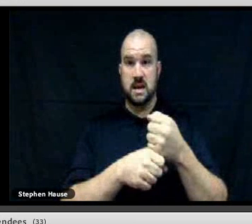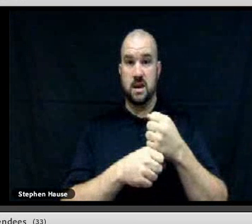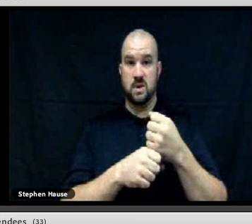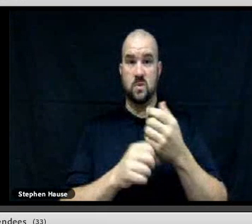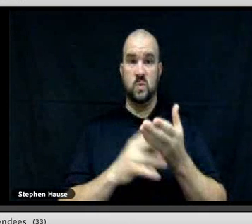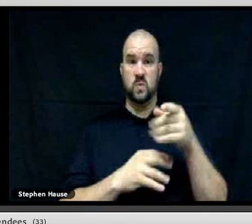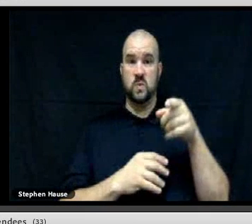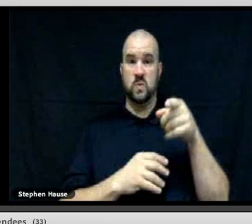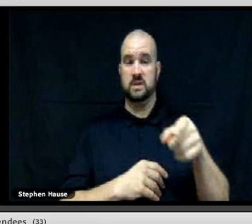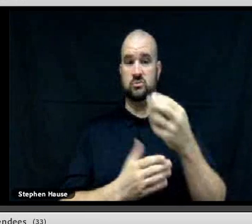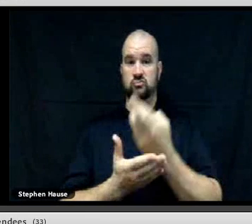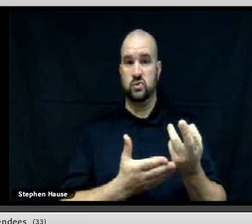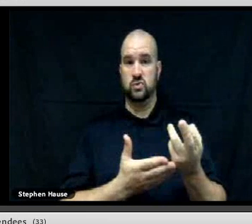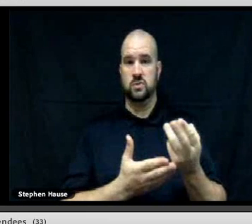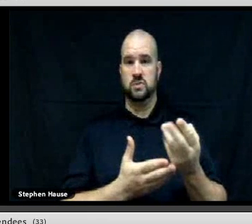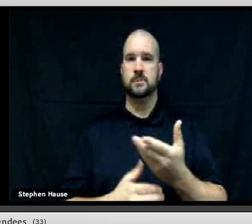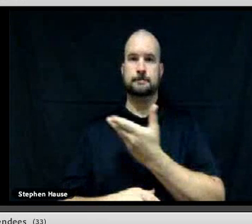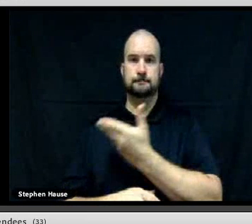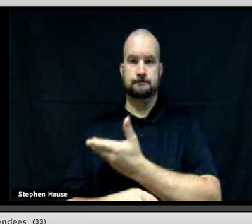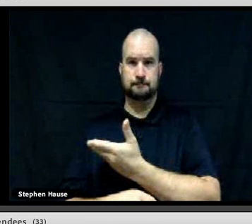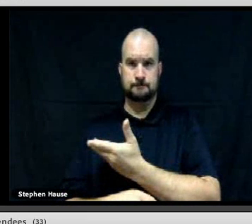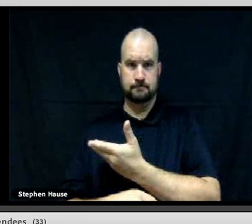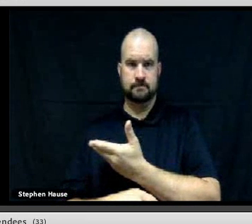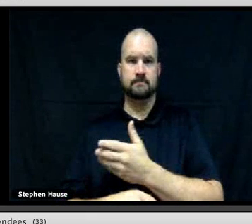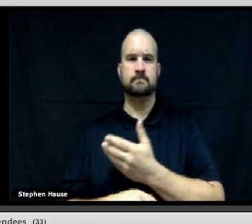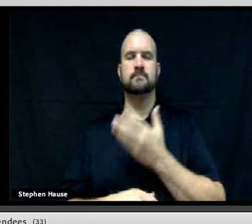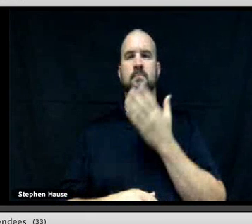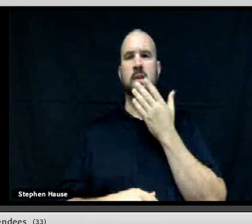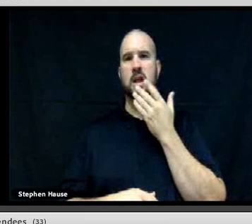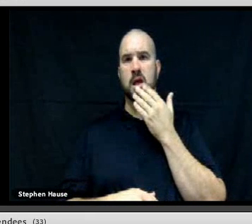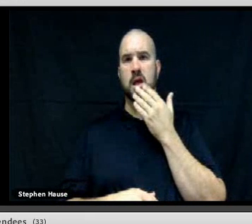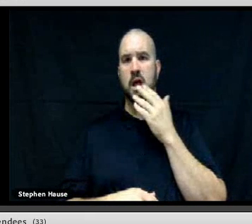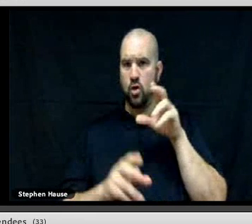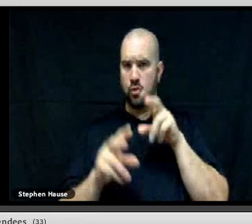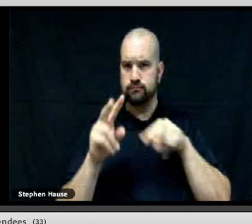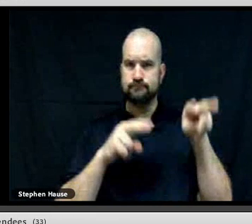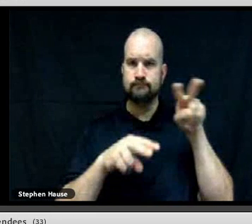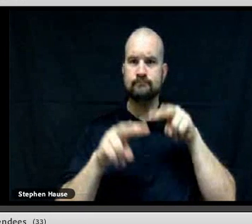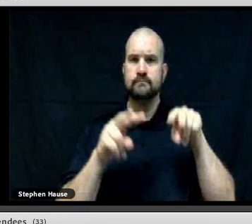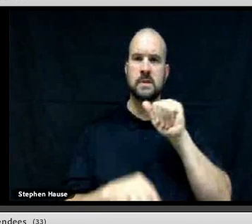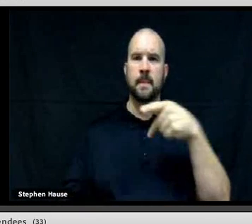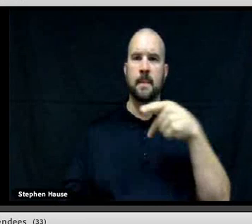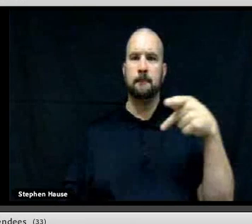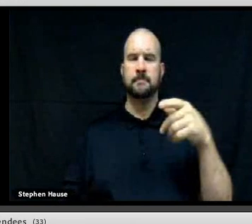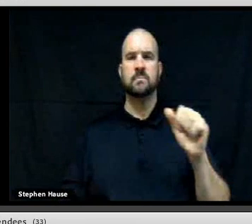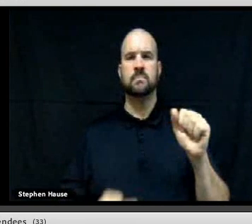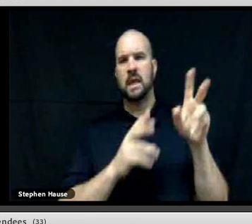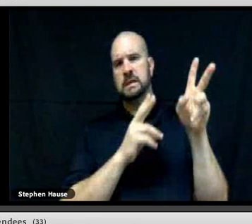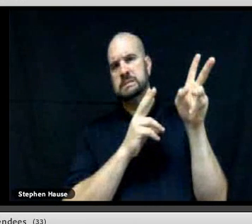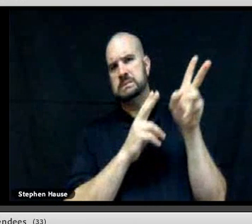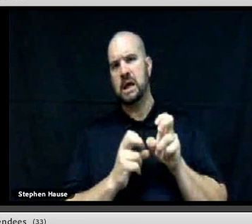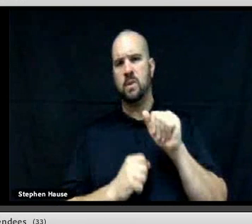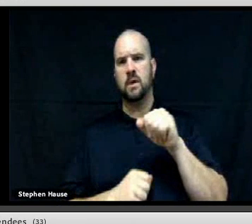So, there's a Color Browse app so you can, um, download this app and search for, uh,